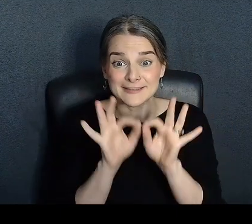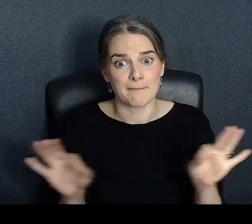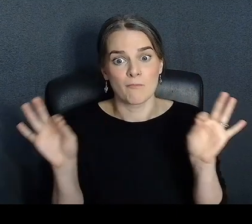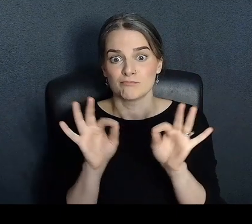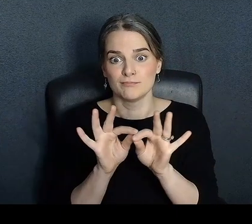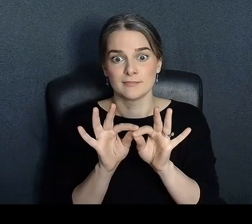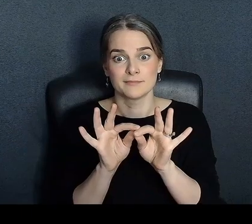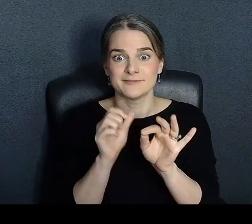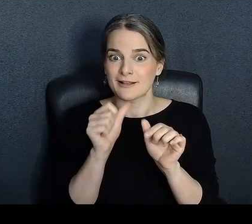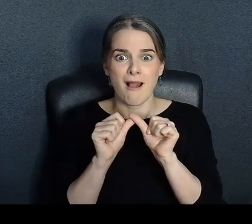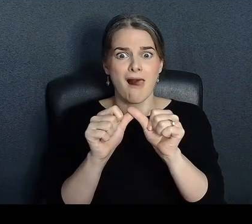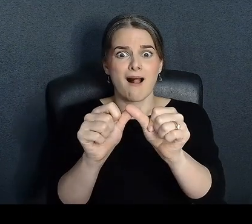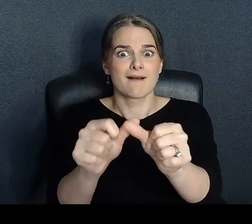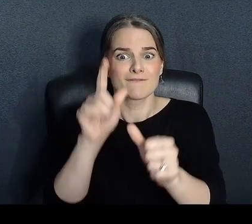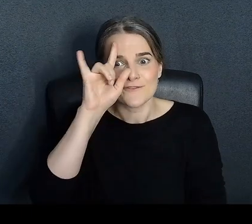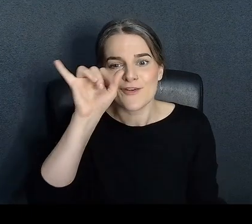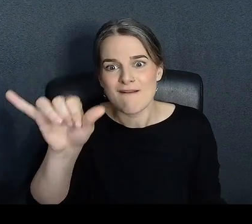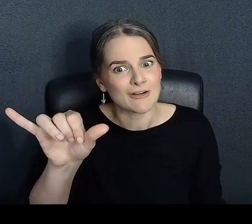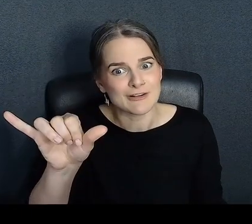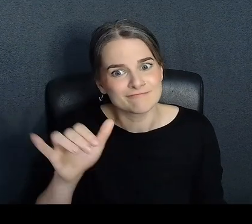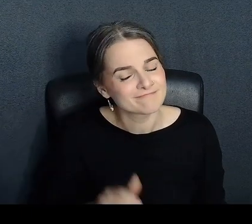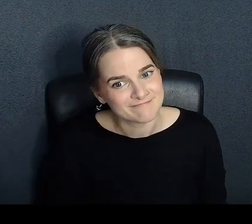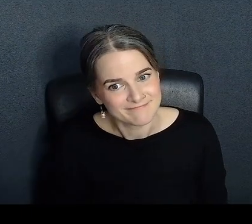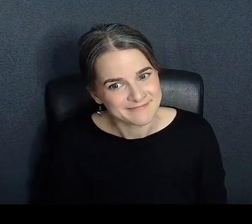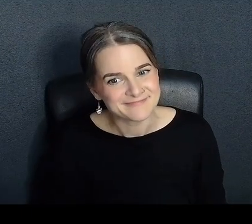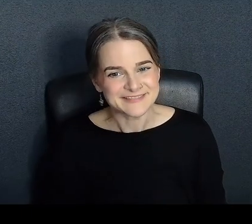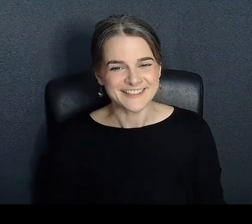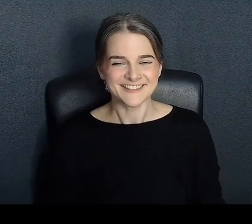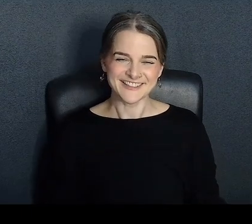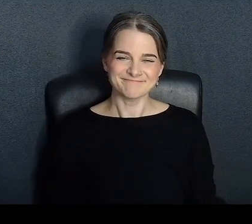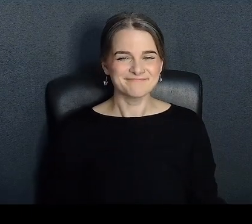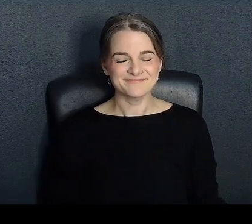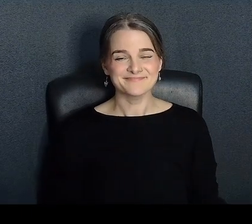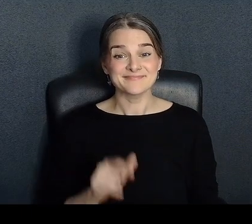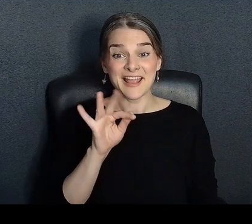So some impacts of untreated hearing loss